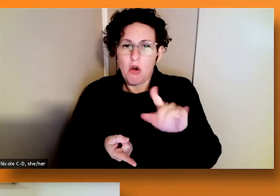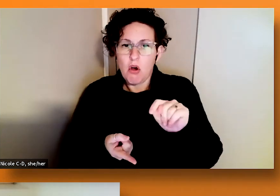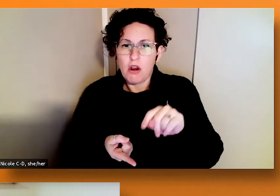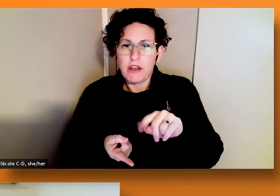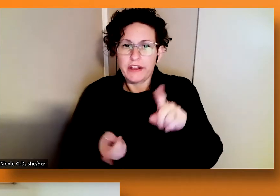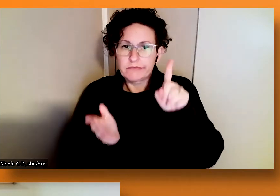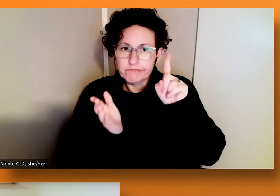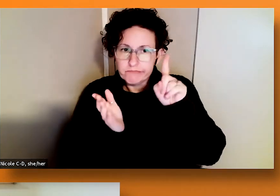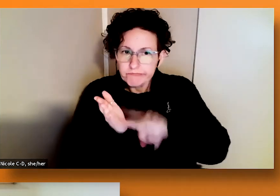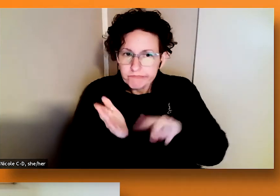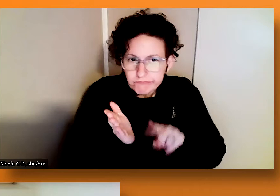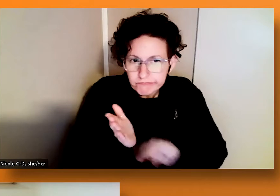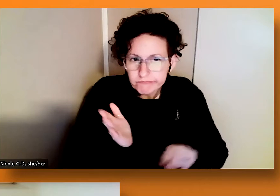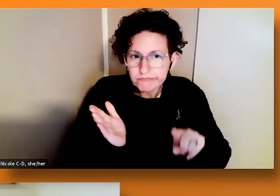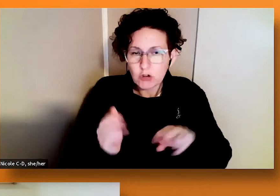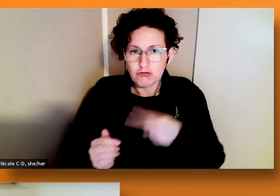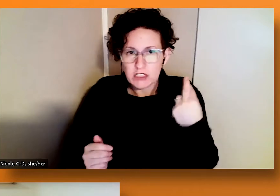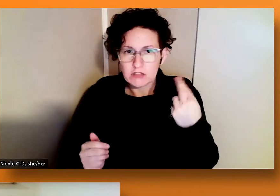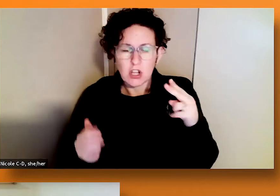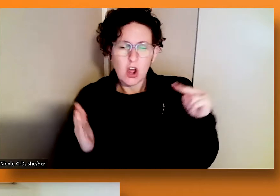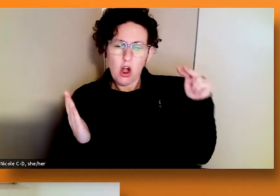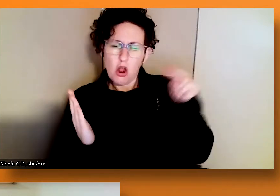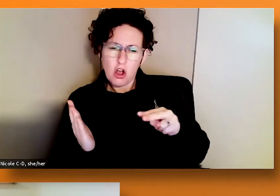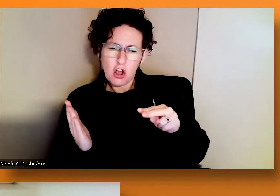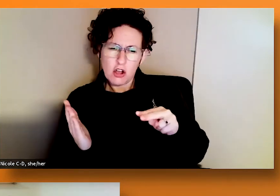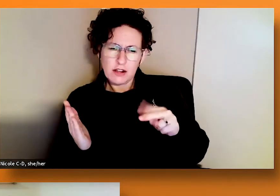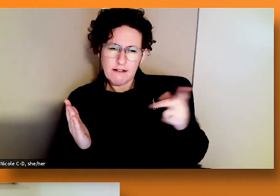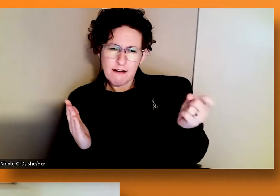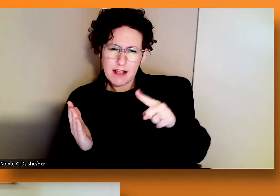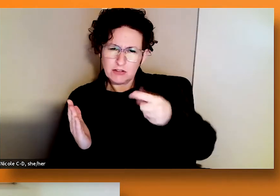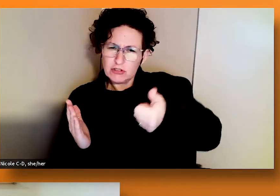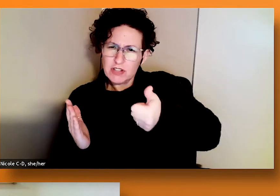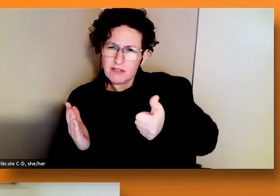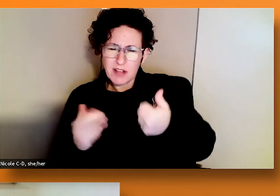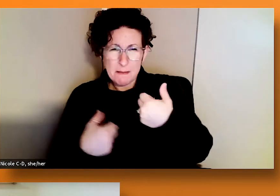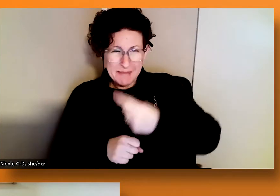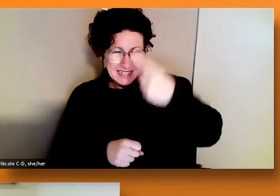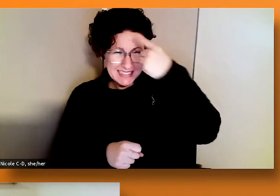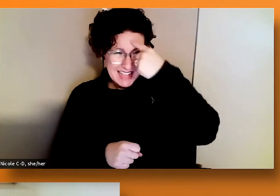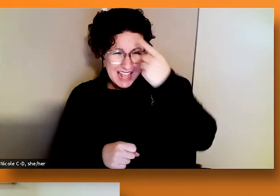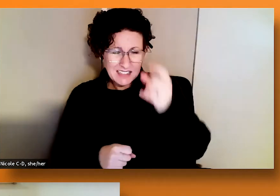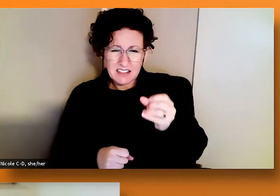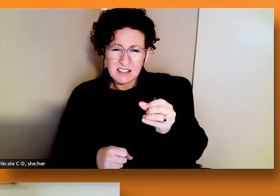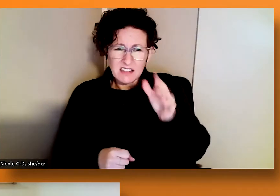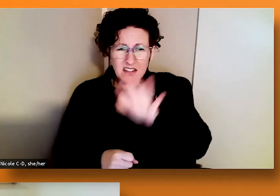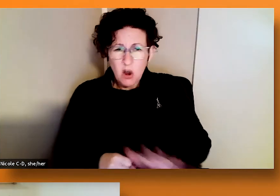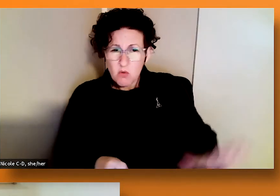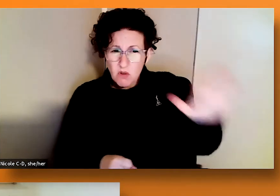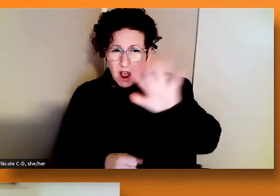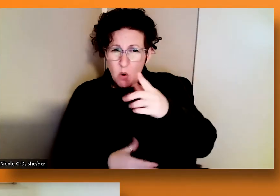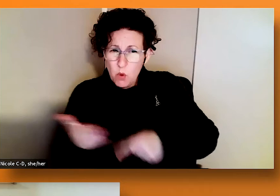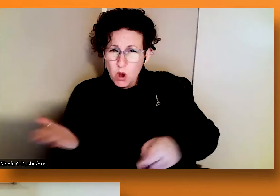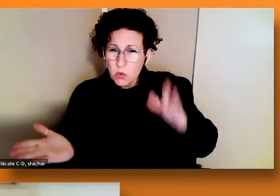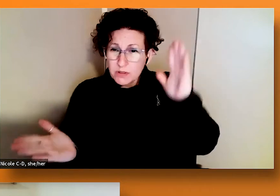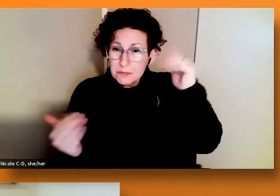is just, Do the expenses make sense? Are they ballpark what you were expecting?